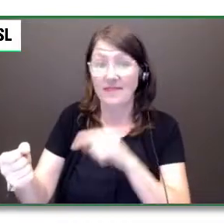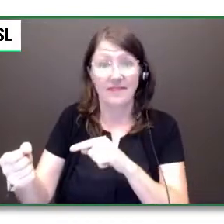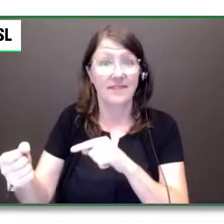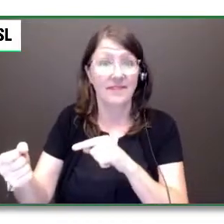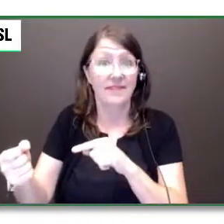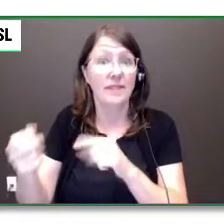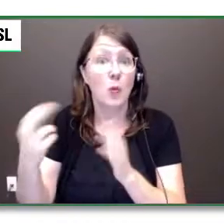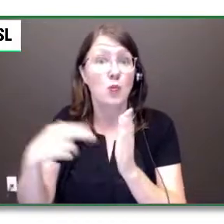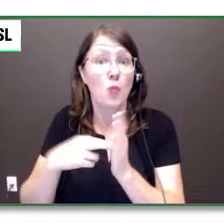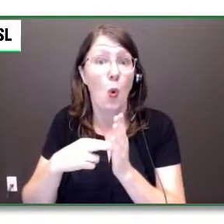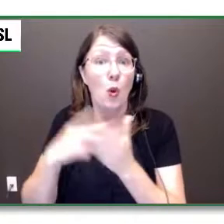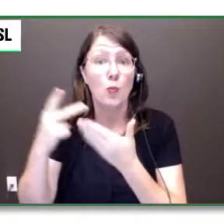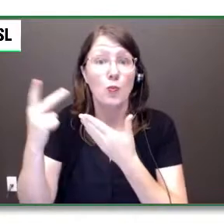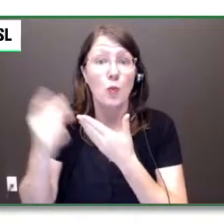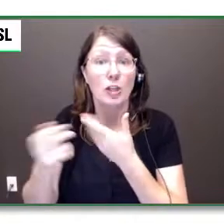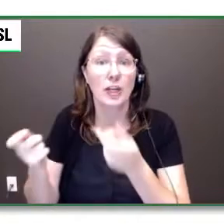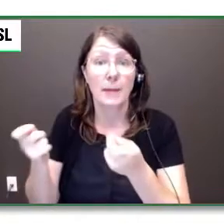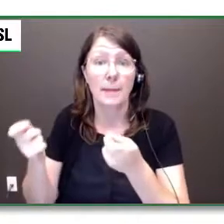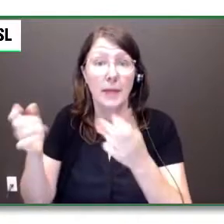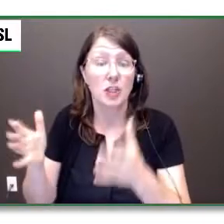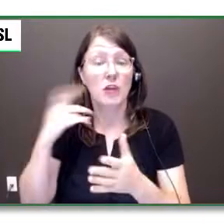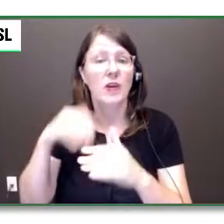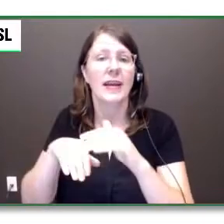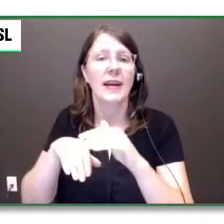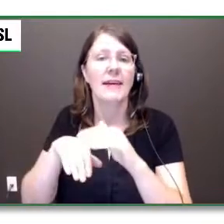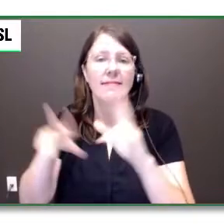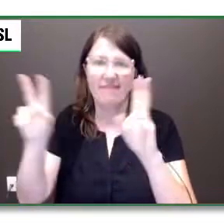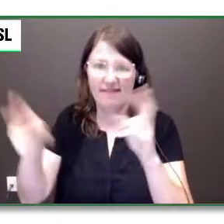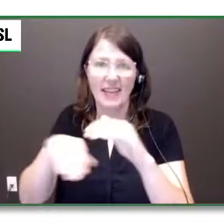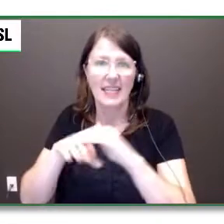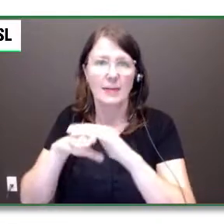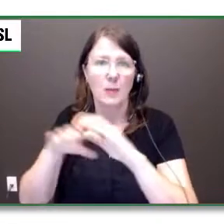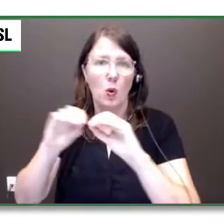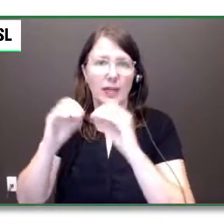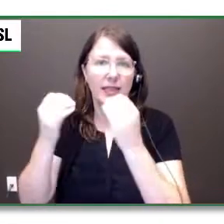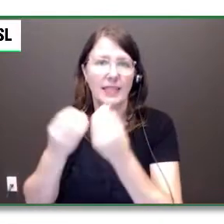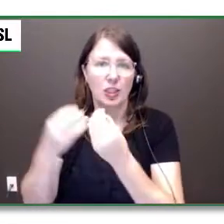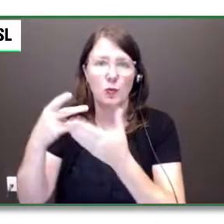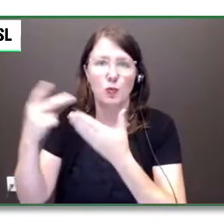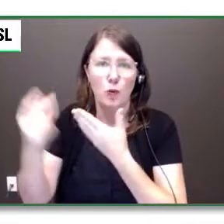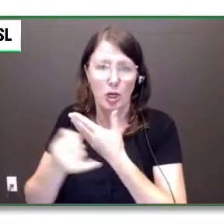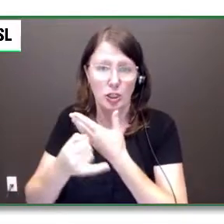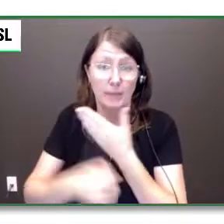Accessible Organizations Project which is to help organizations in BC develop